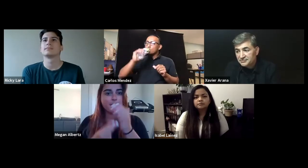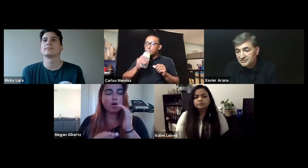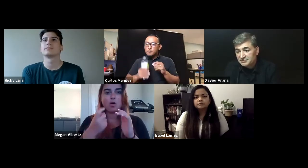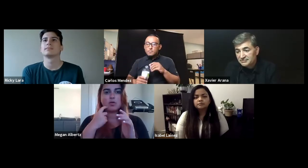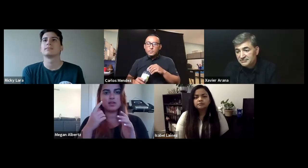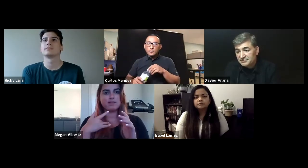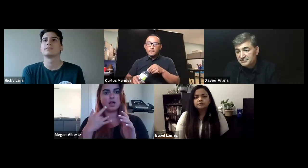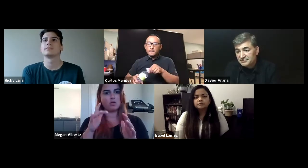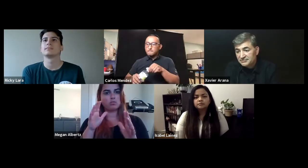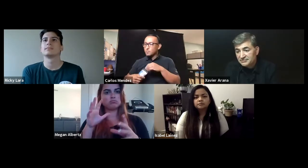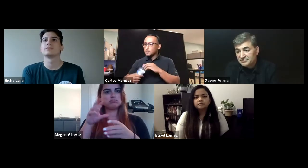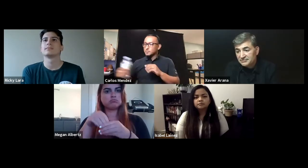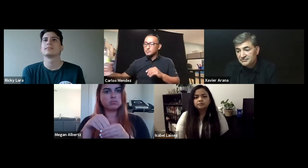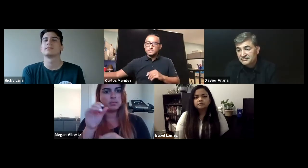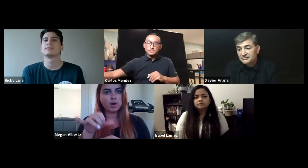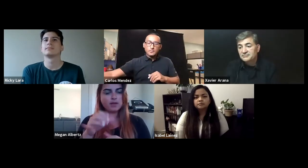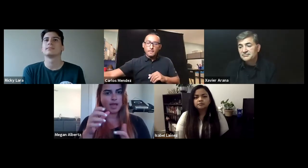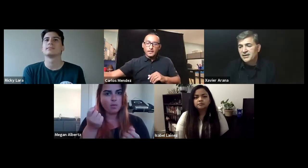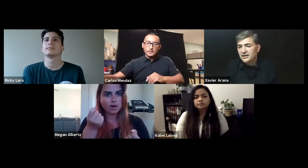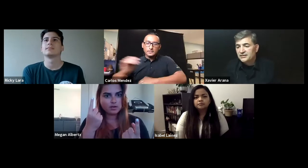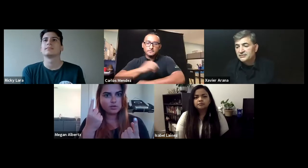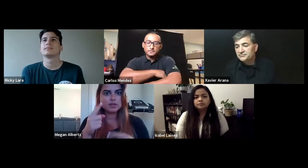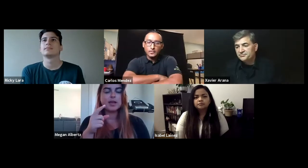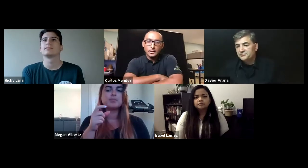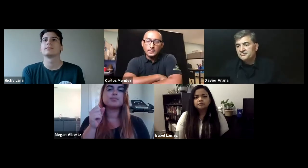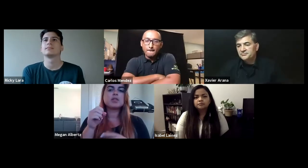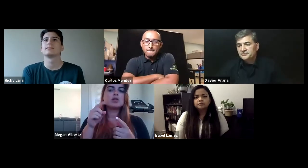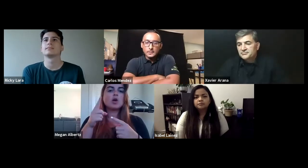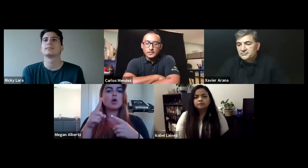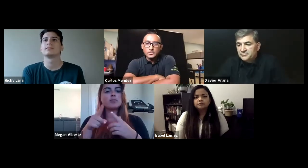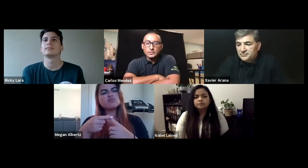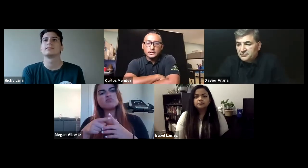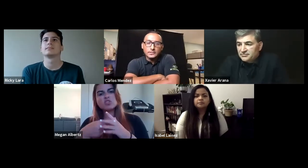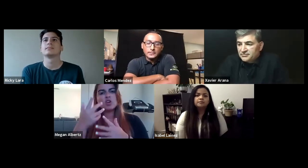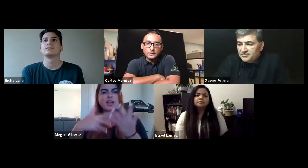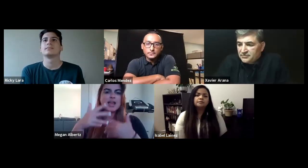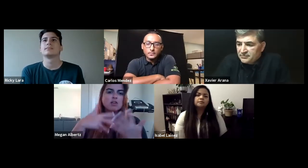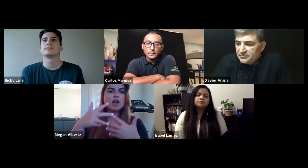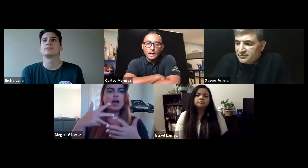and speaking and the SimCom'ing, and I was like, "Whoa. I want to be part of that."